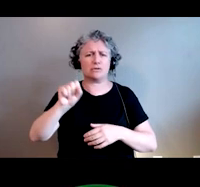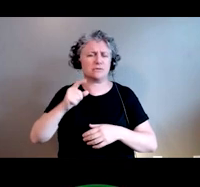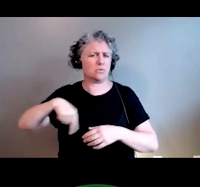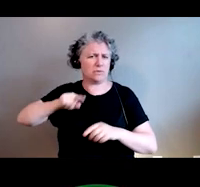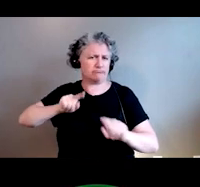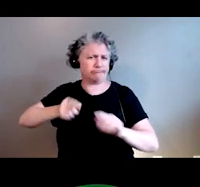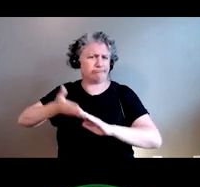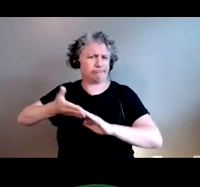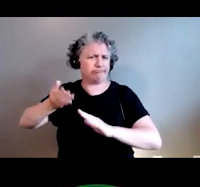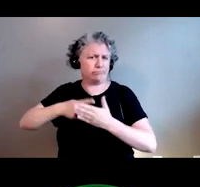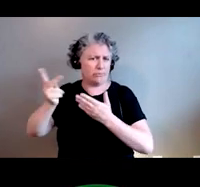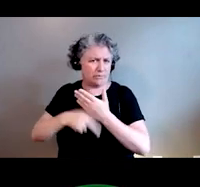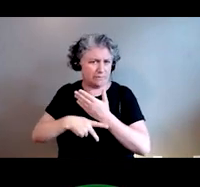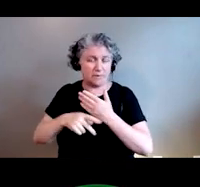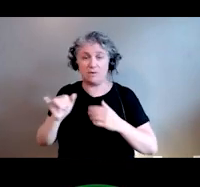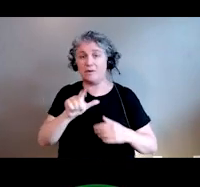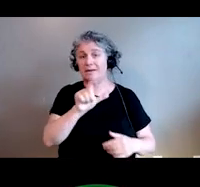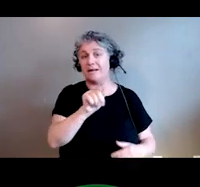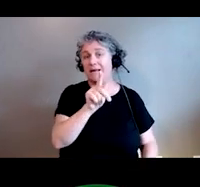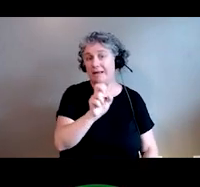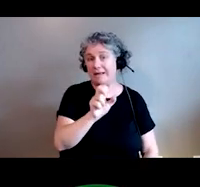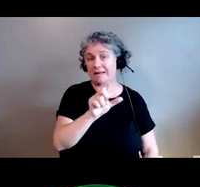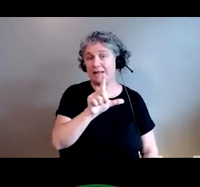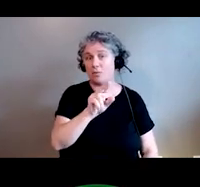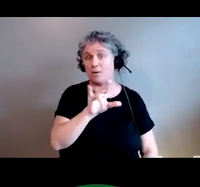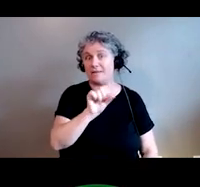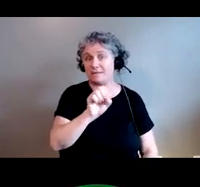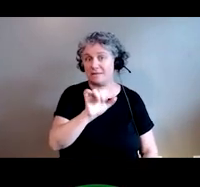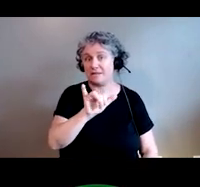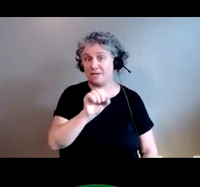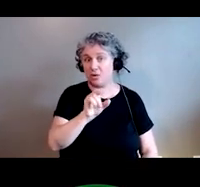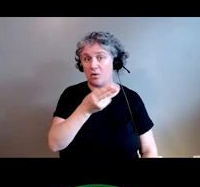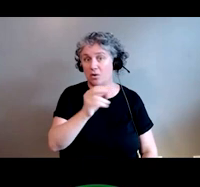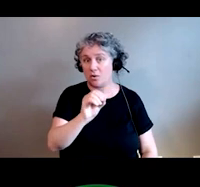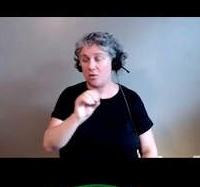and Jasper National Parks and a whole load of different Alberta parks mainly around Canon